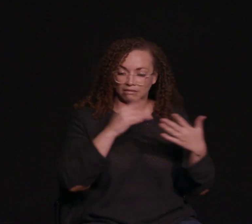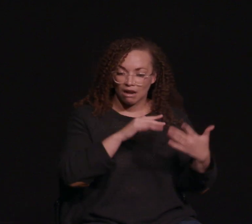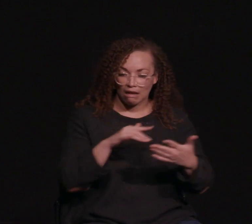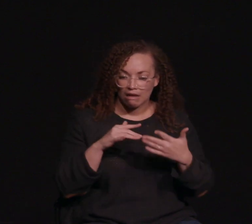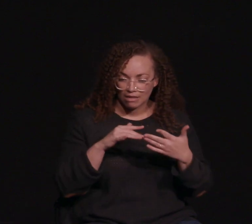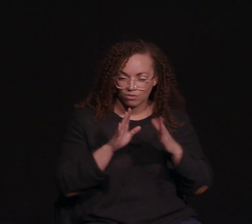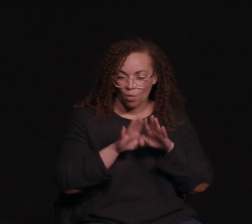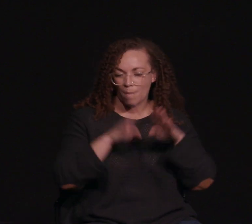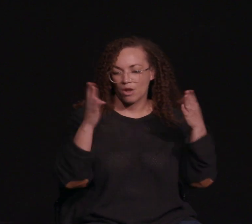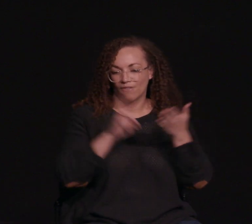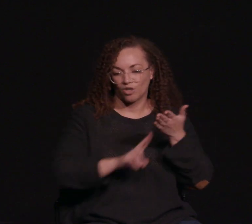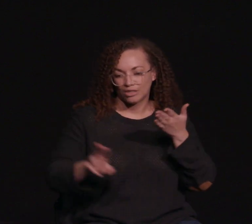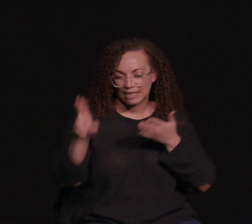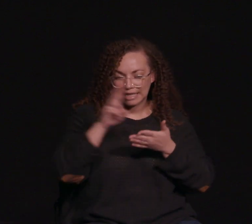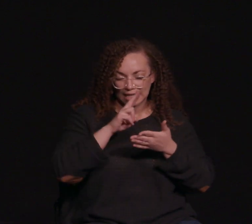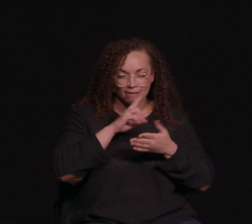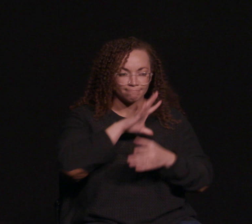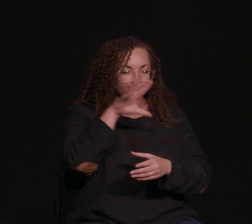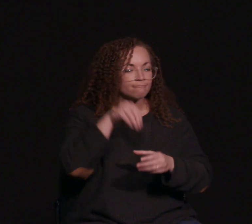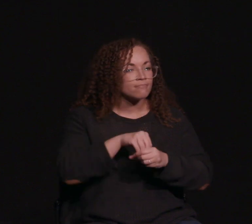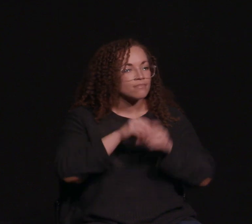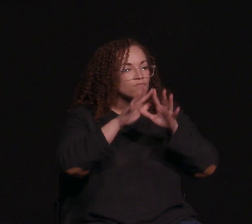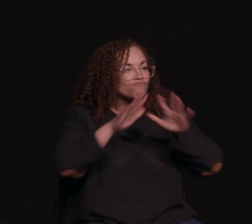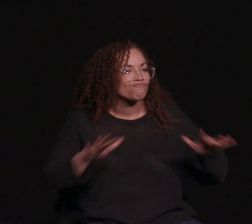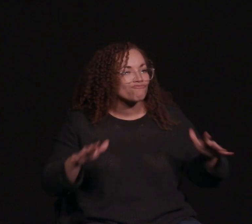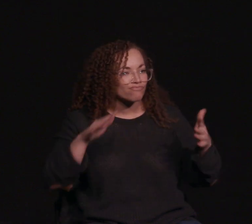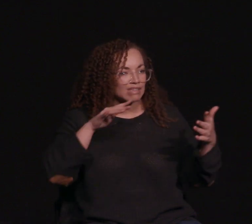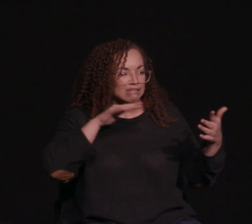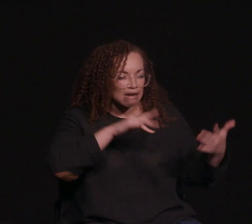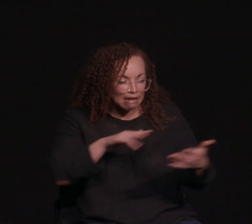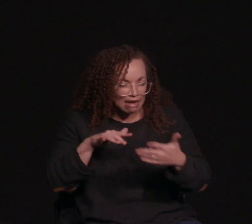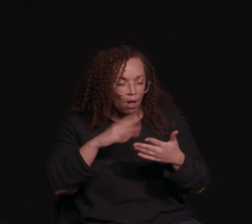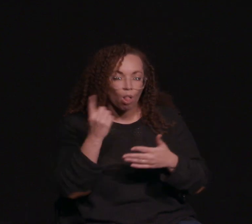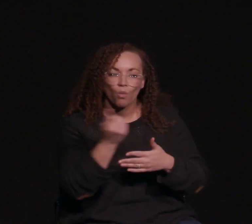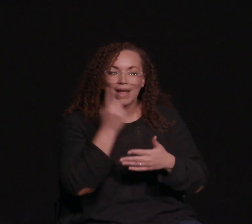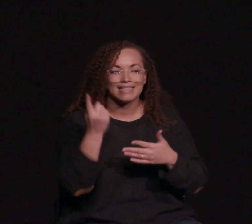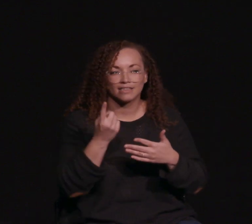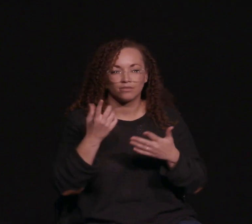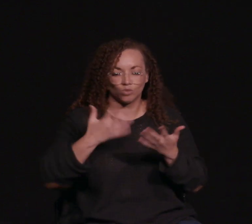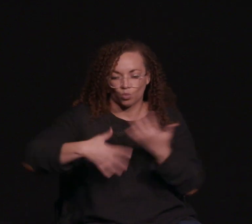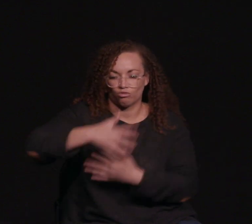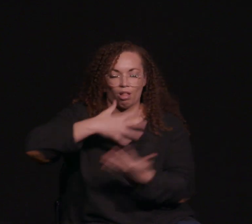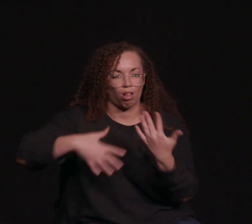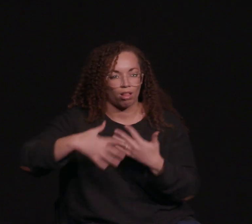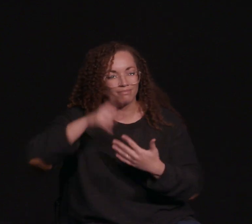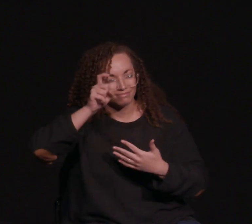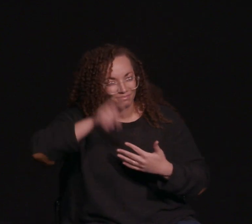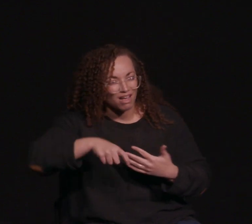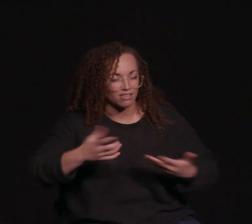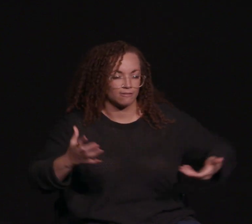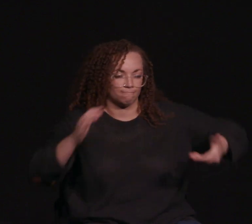mode of study that is always social and necessarily collaborative.